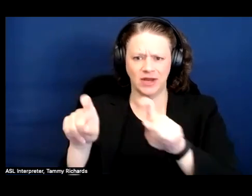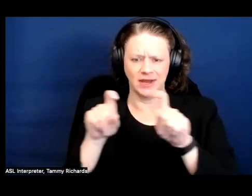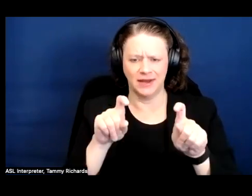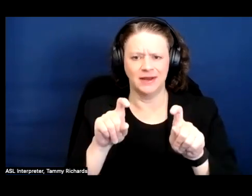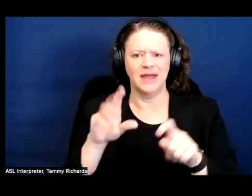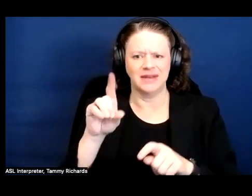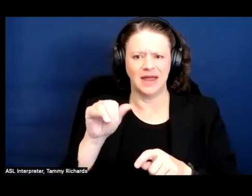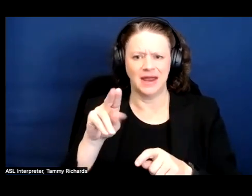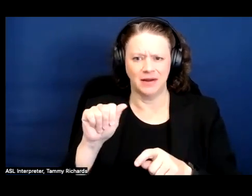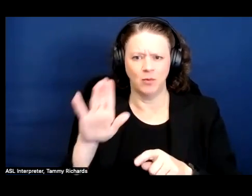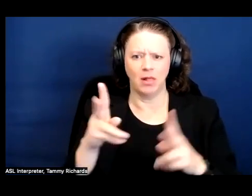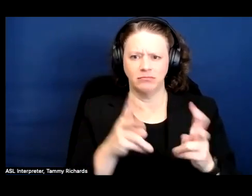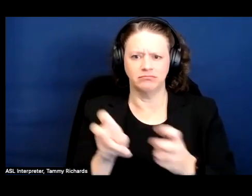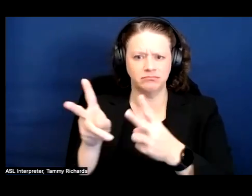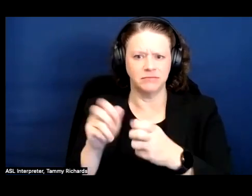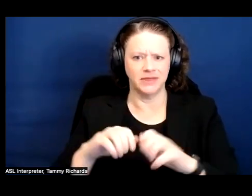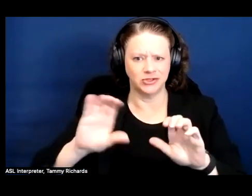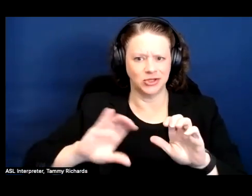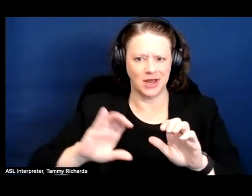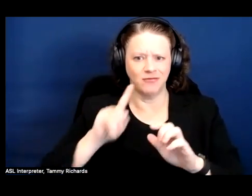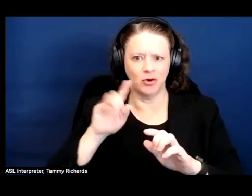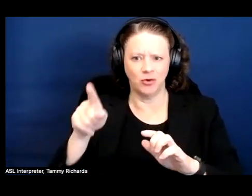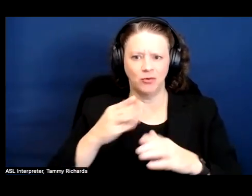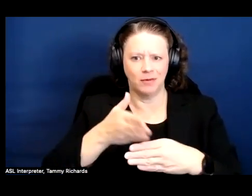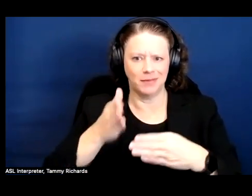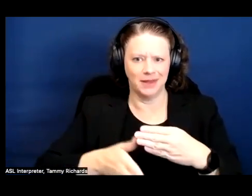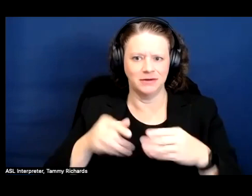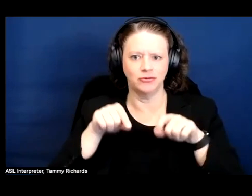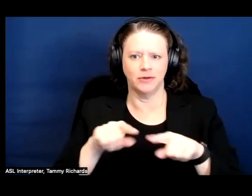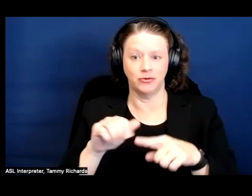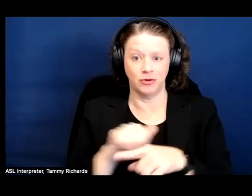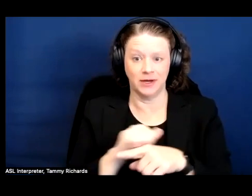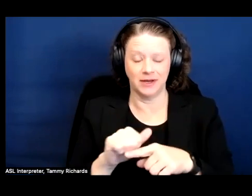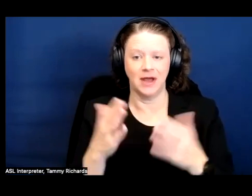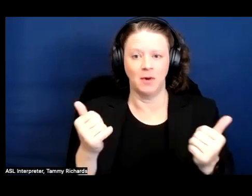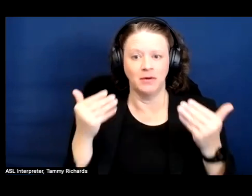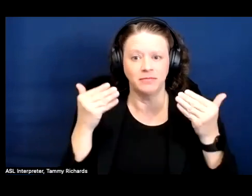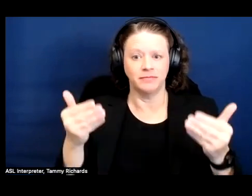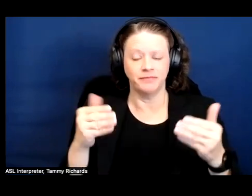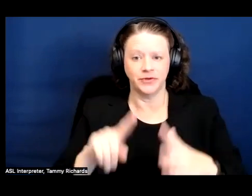people should feel free to introduce themselves in the chat. I think we have over 200 people registered for today.